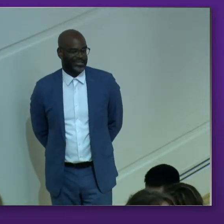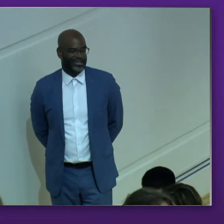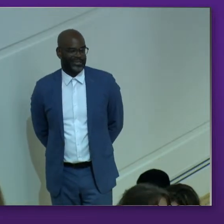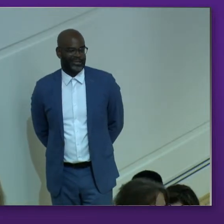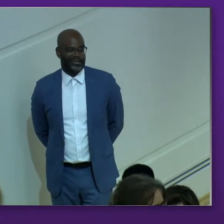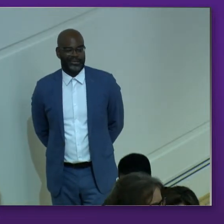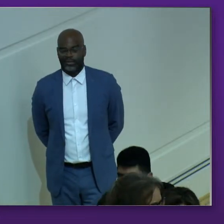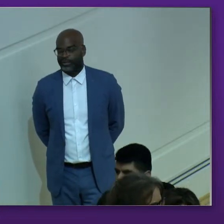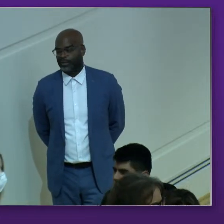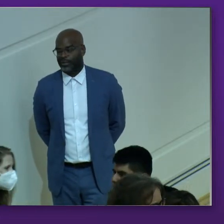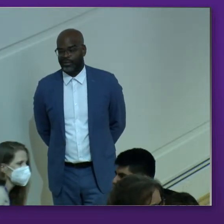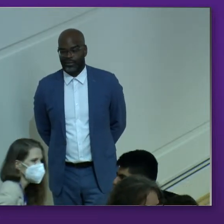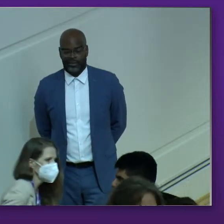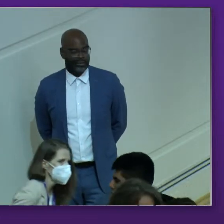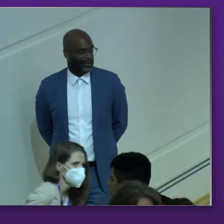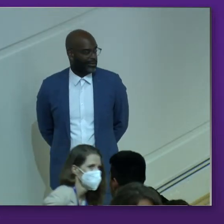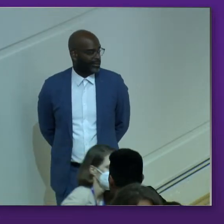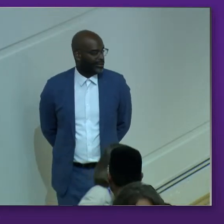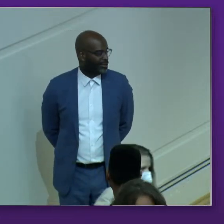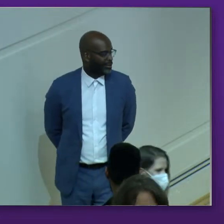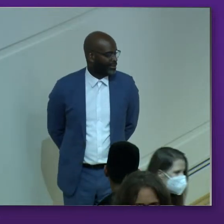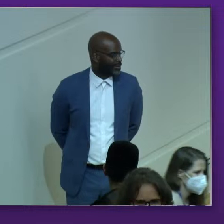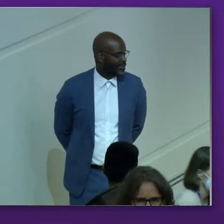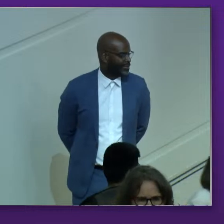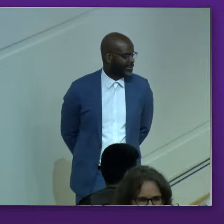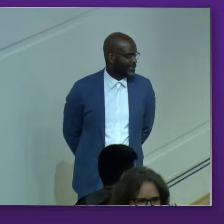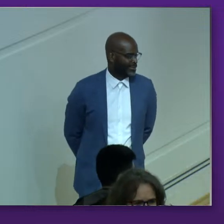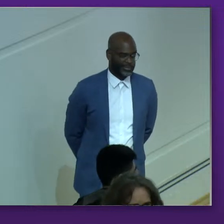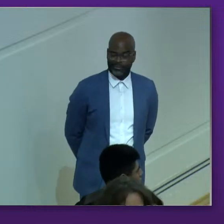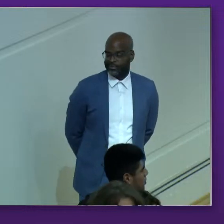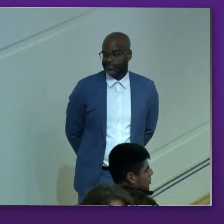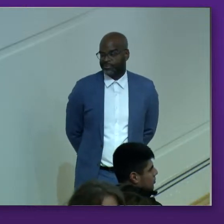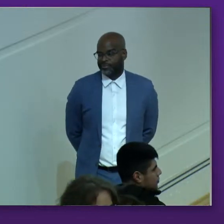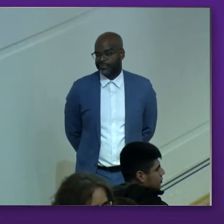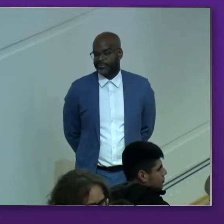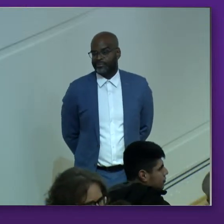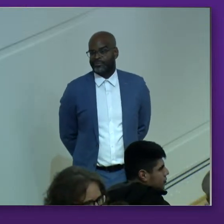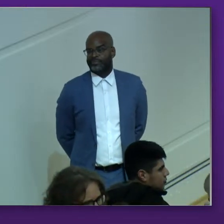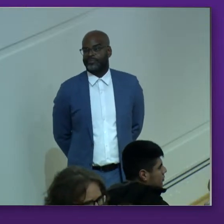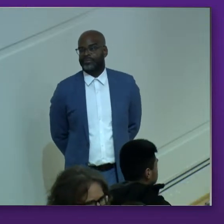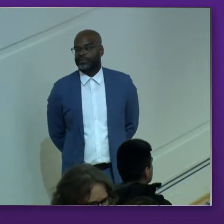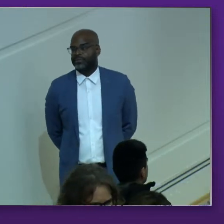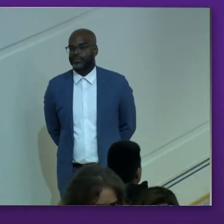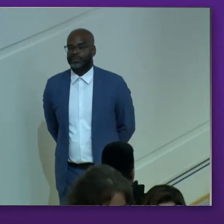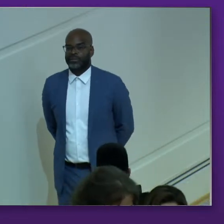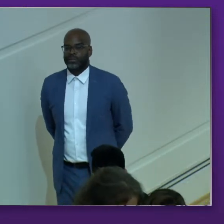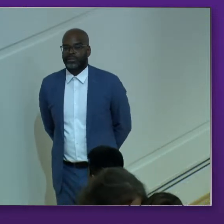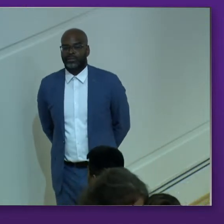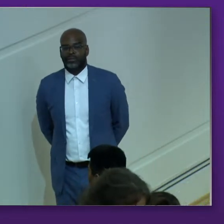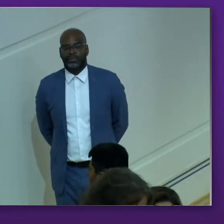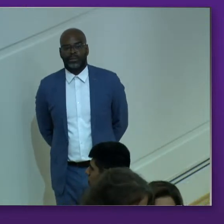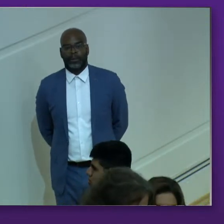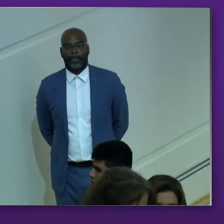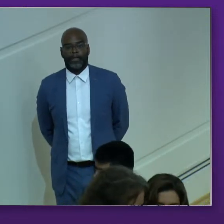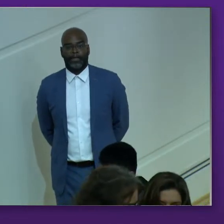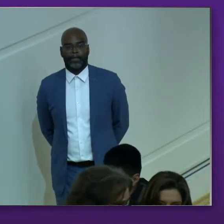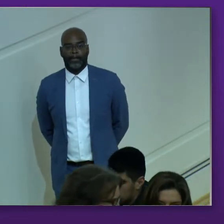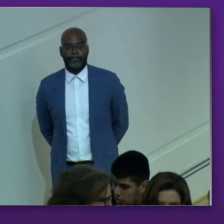COUNSELING FACULTY WILL EAT THE OTHER COUNSELORS WERE MENTORS TO ME THEY REALLY CARED ABOUT